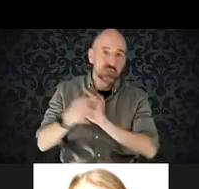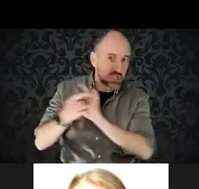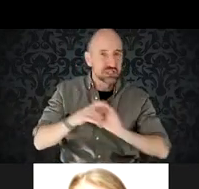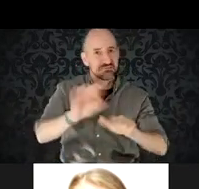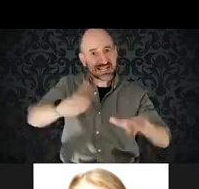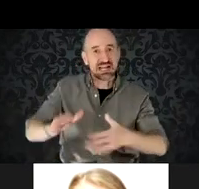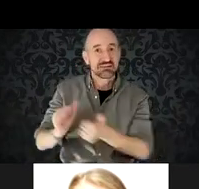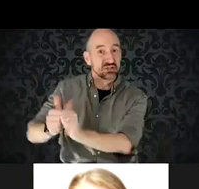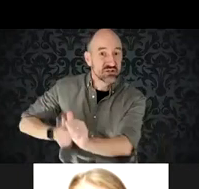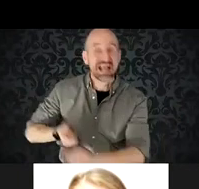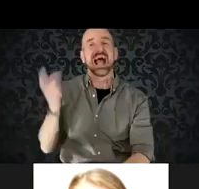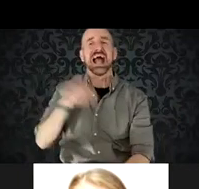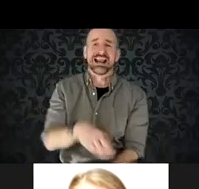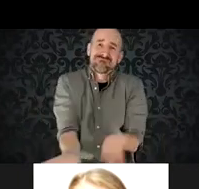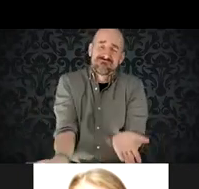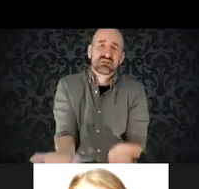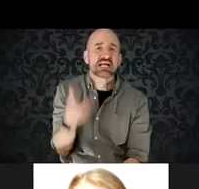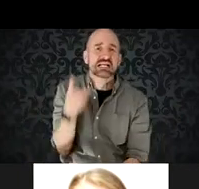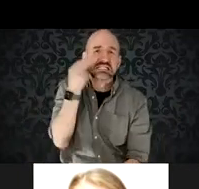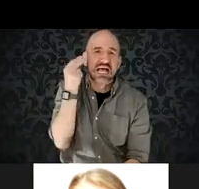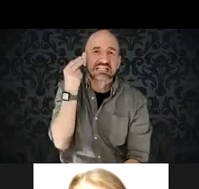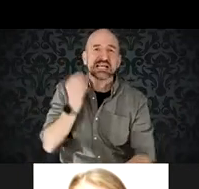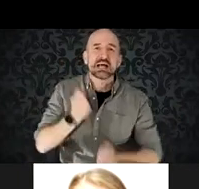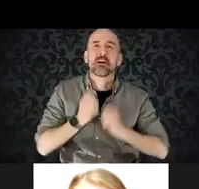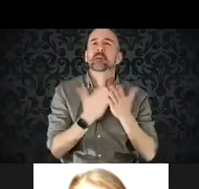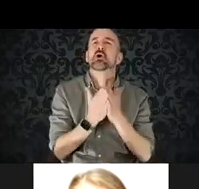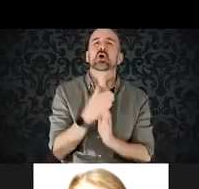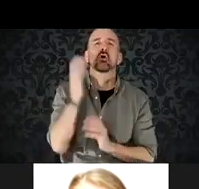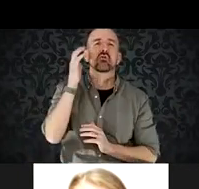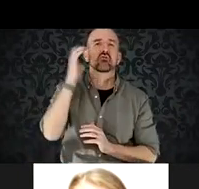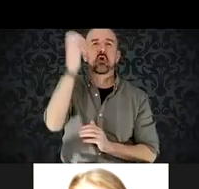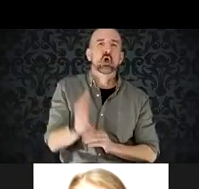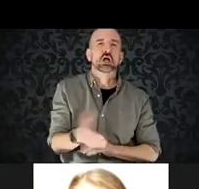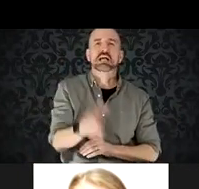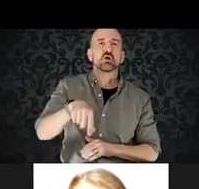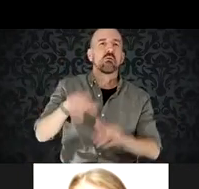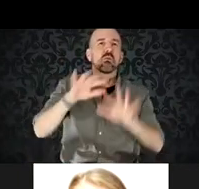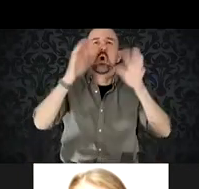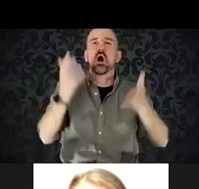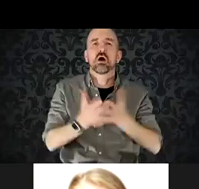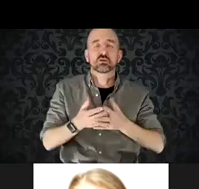have been shortlisted for celebrity of the year 2021 in the national diversity awards. I am a disability